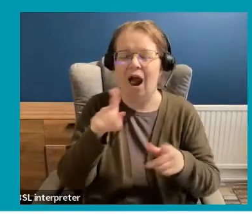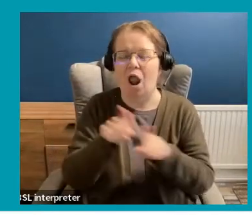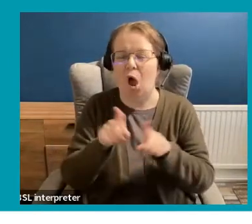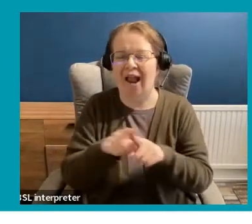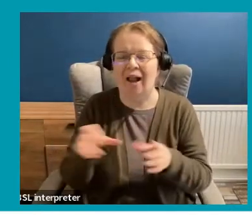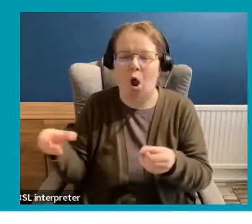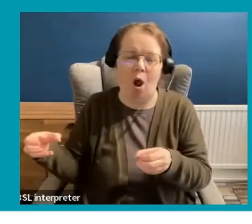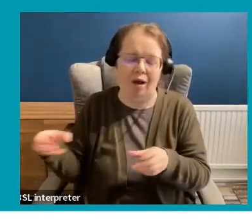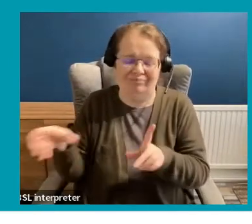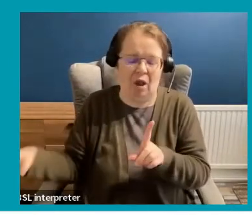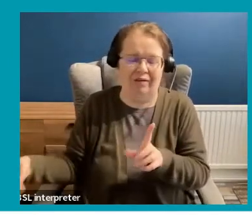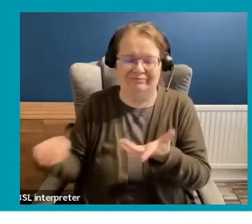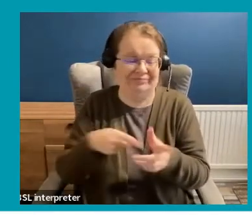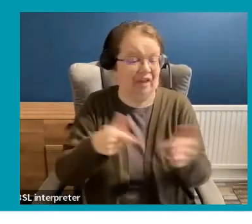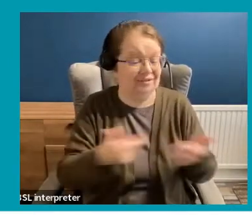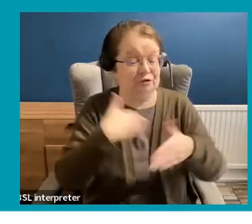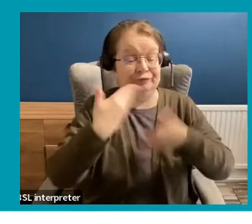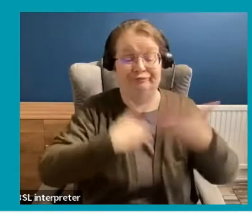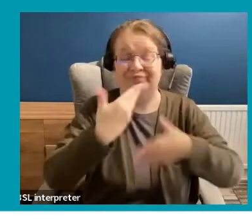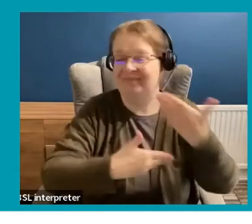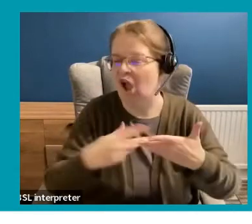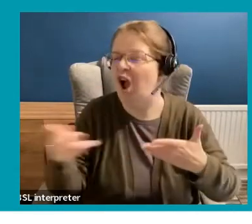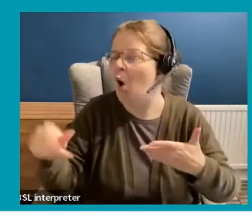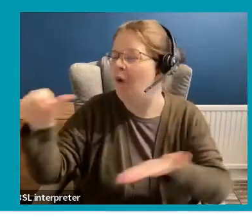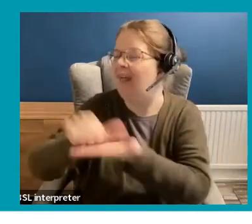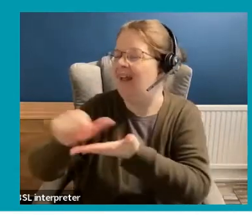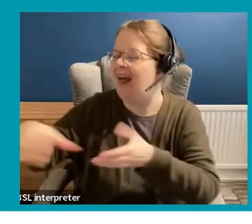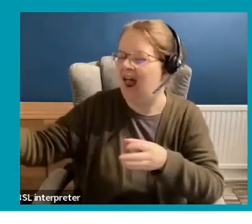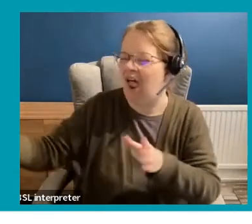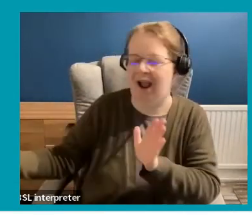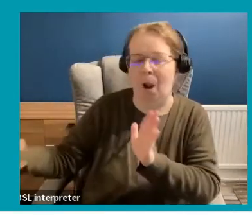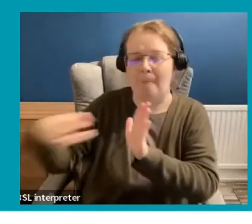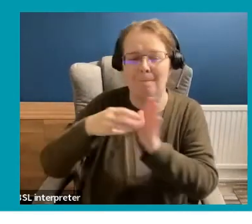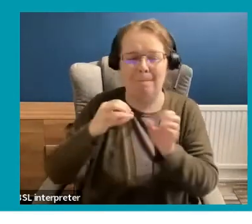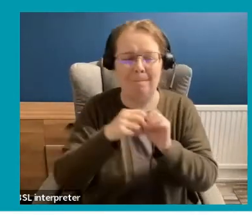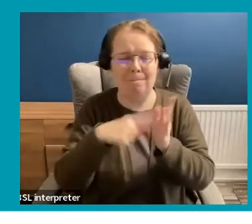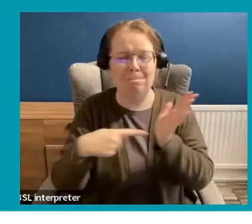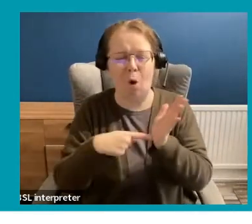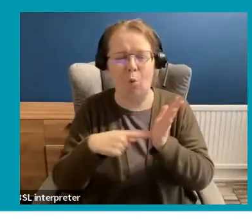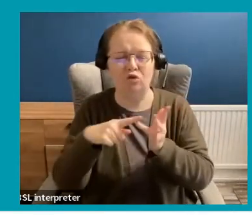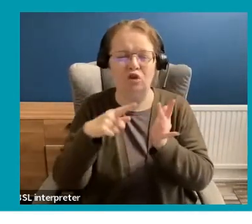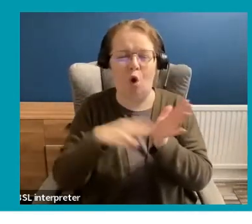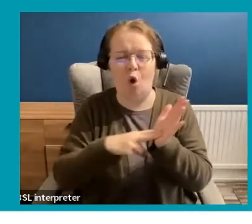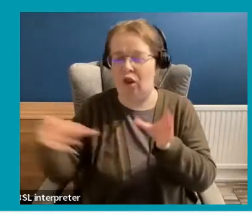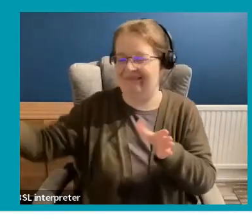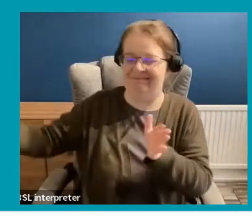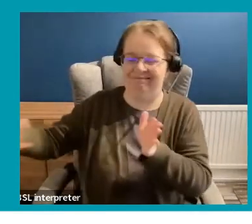separately. It's kind of a bit out there somewhere. I have worked in HR